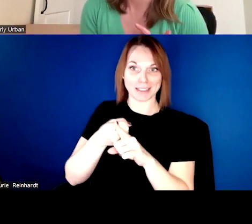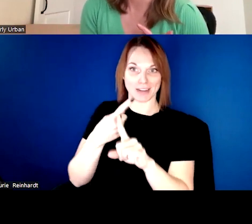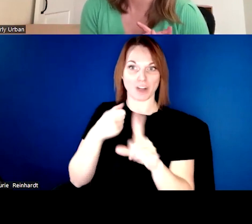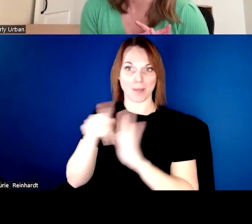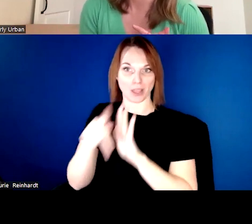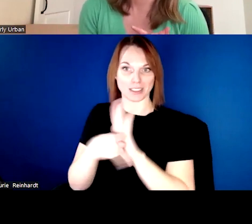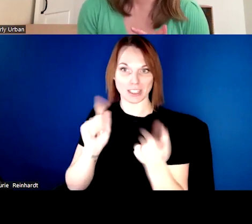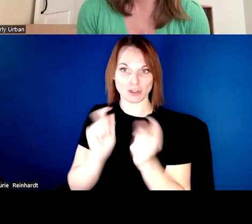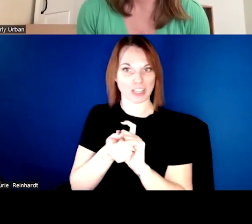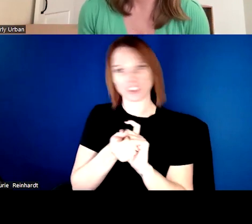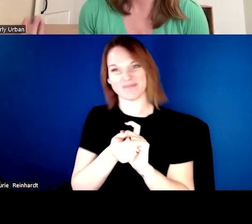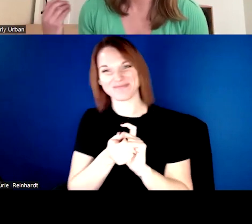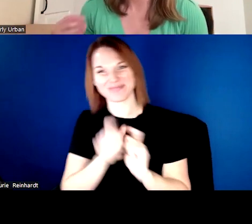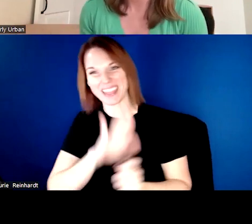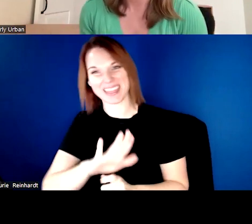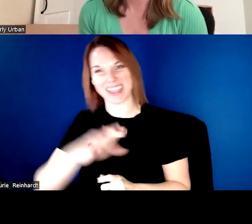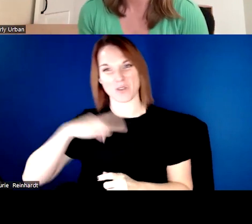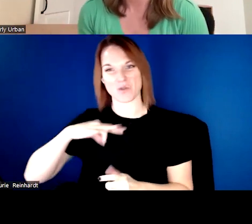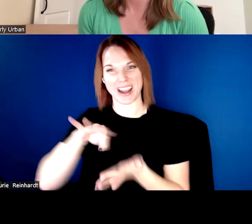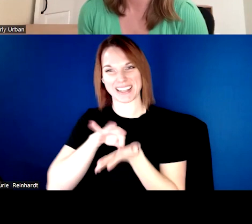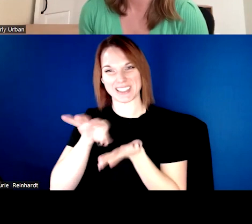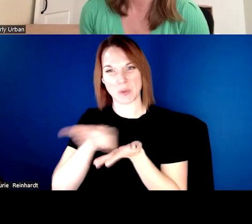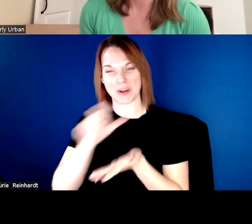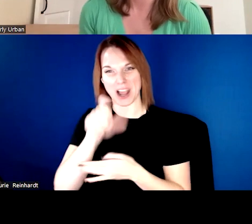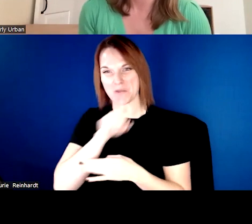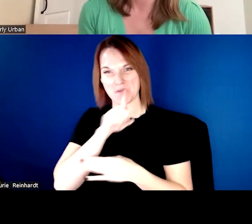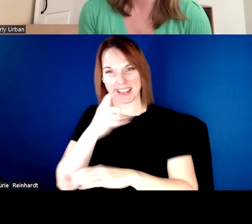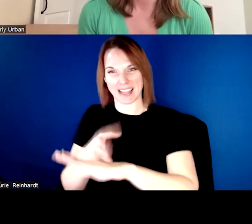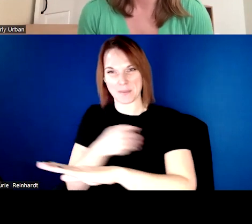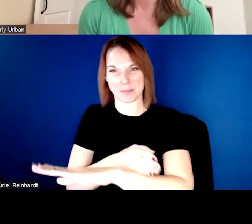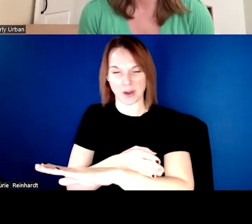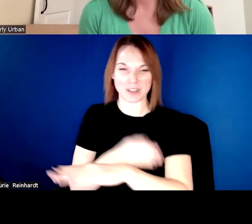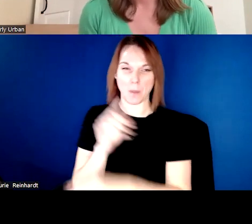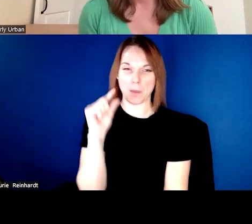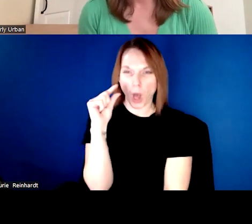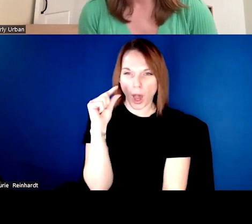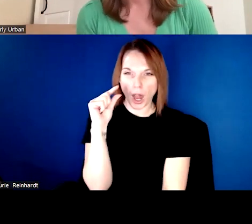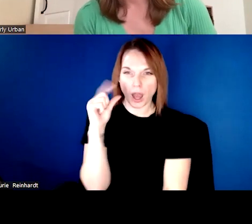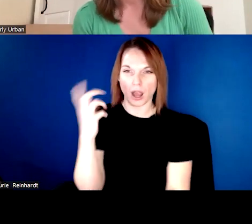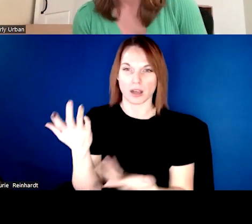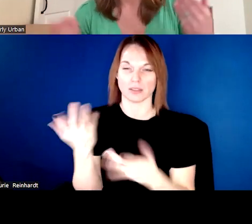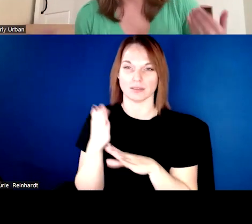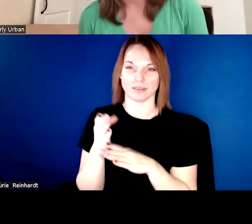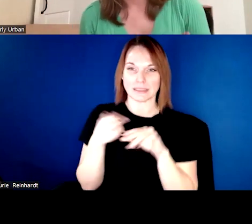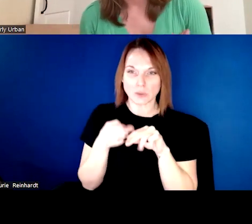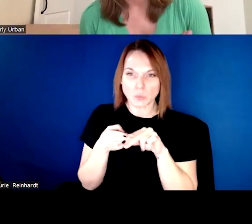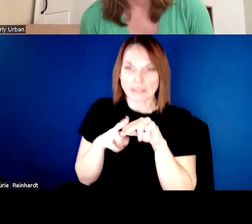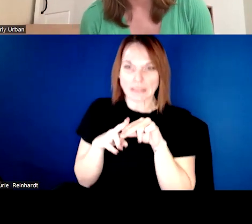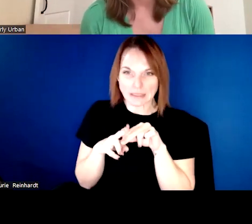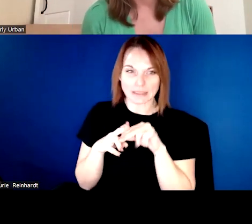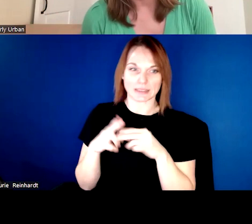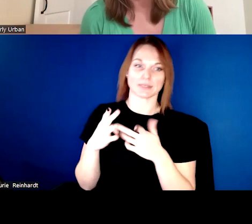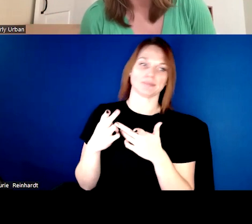credit scores and saw a small decrease in 90-day delinquency rates. Now as an educator myself,